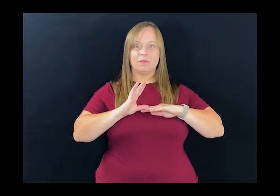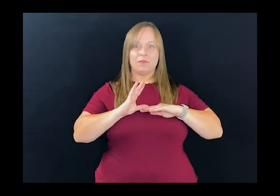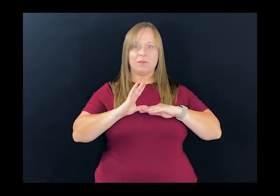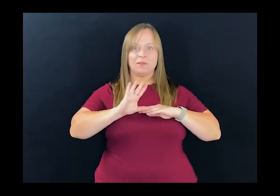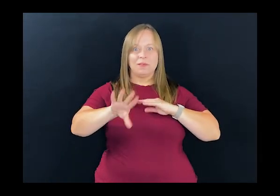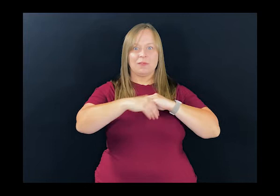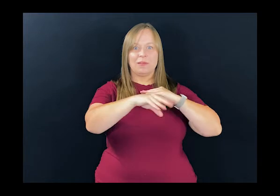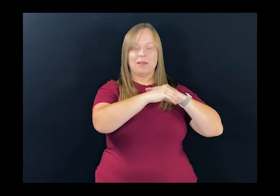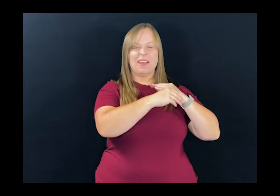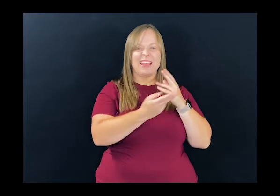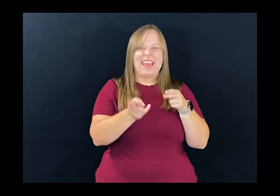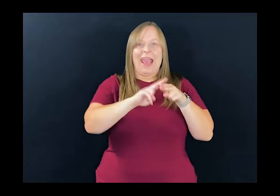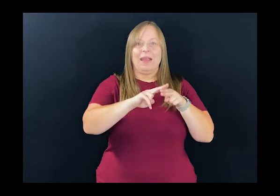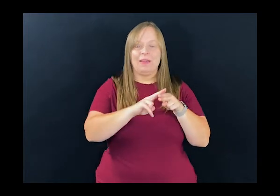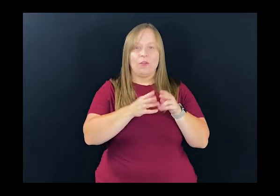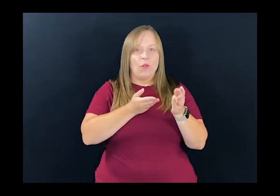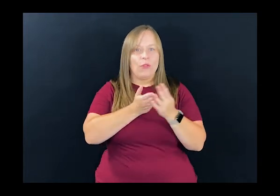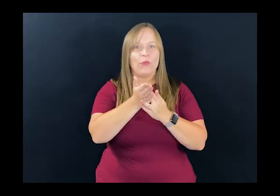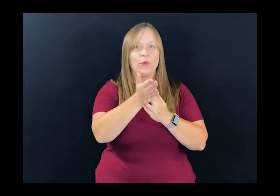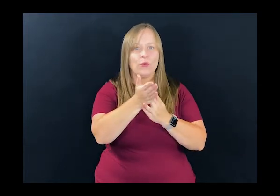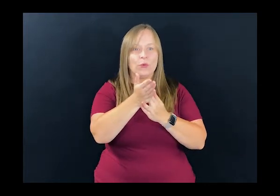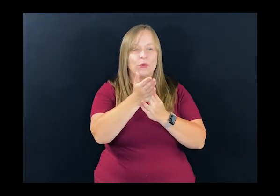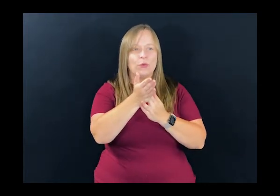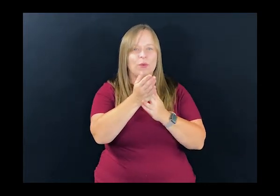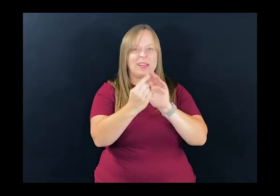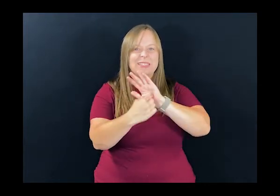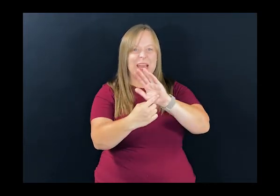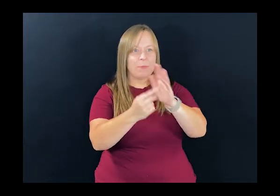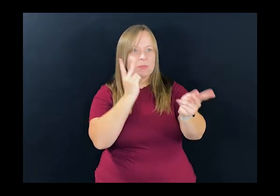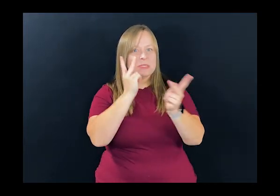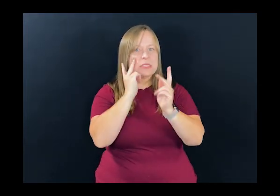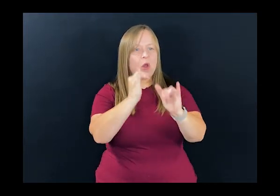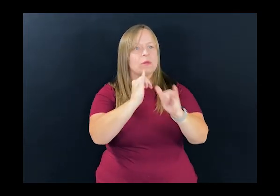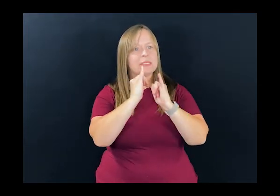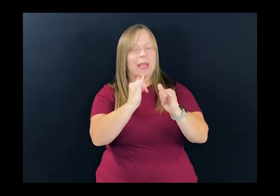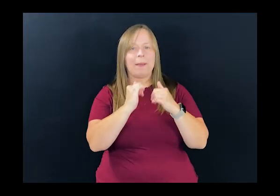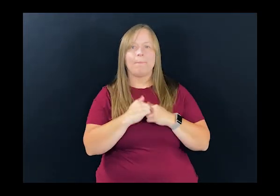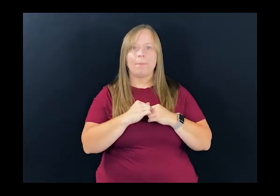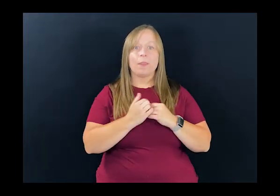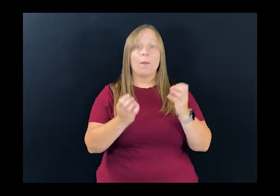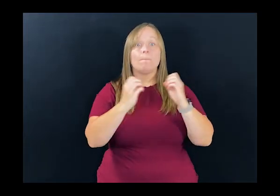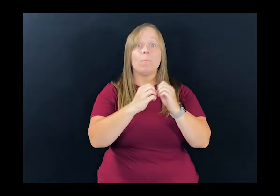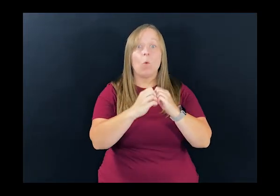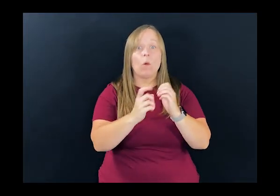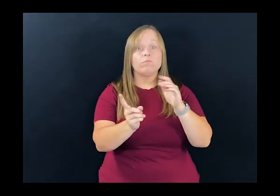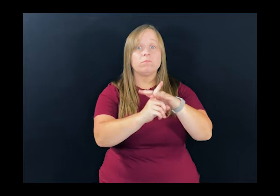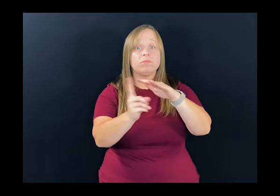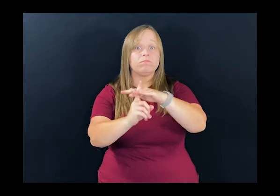All this is gained through the examples that we see. So the more examples we can see,